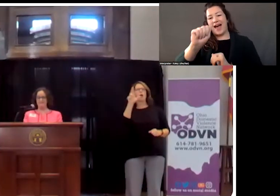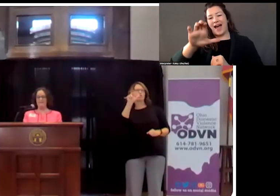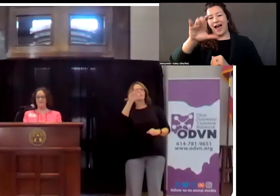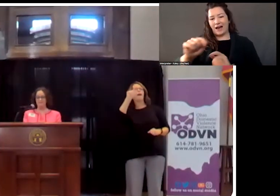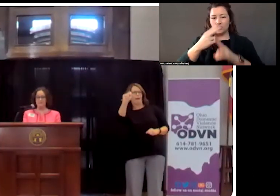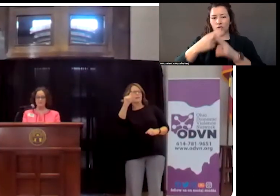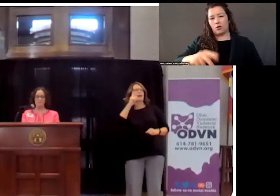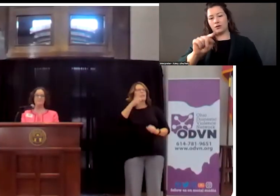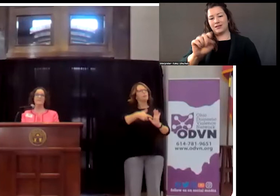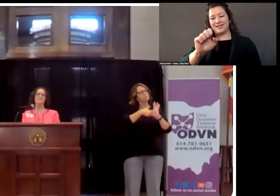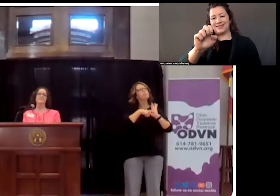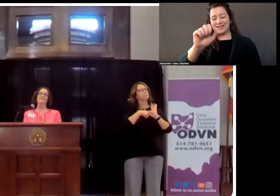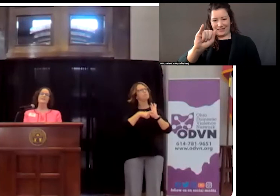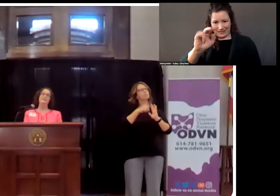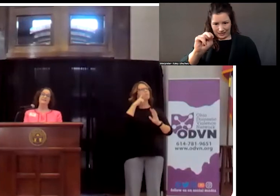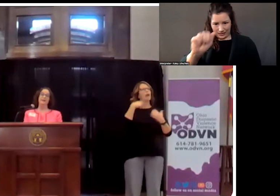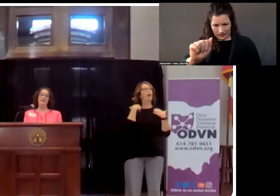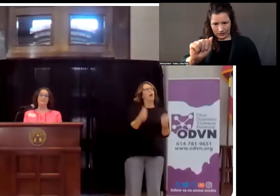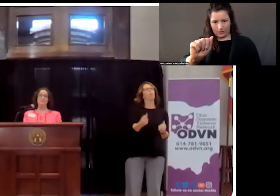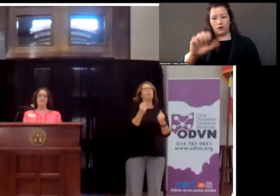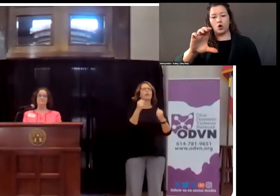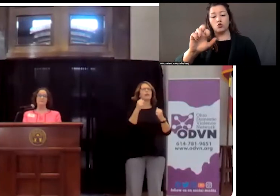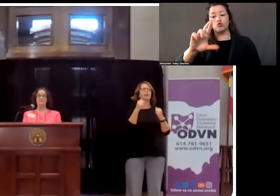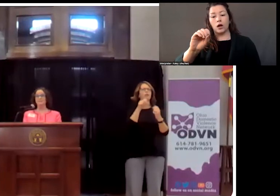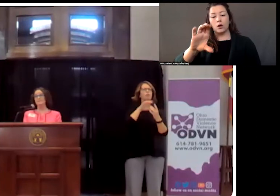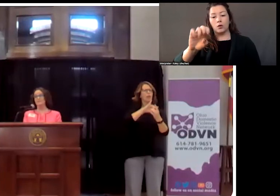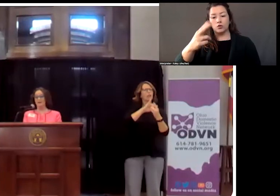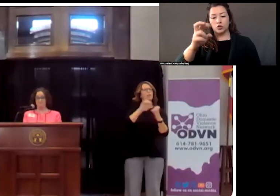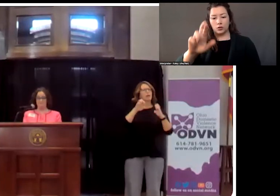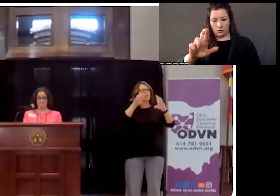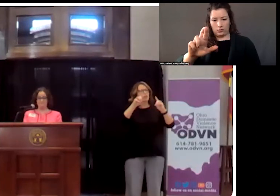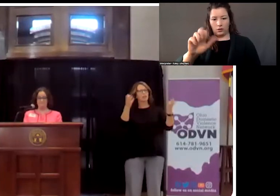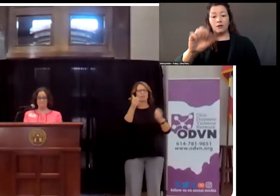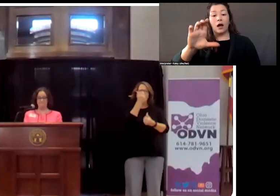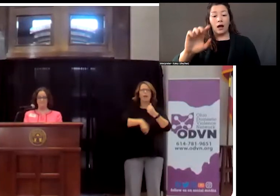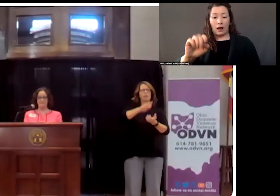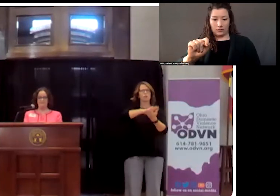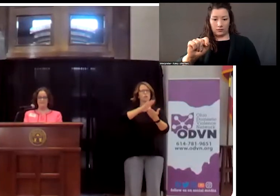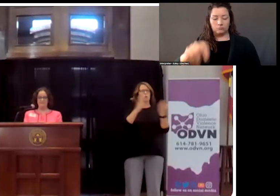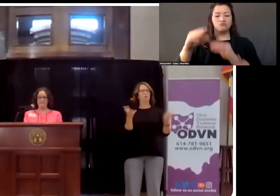and healthy relationship education in every high school and middle school in Ohio.